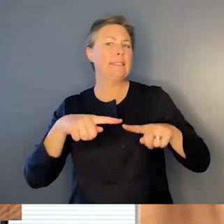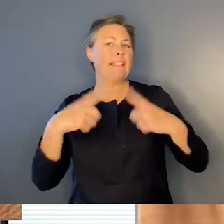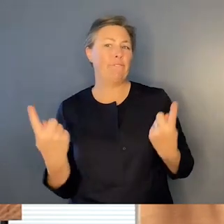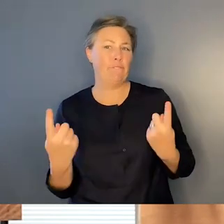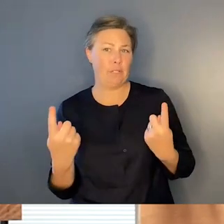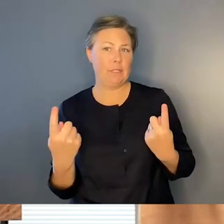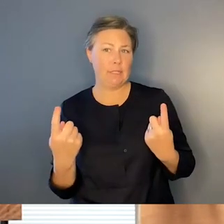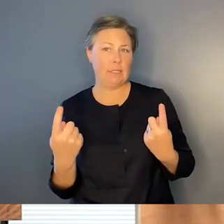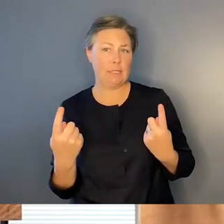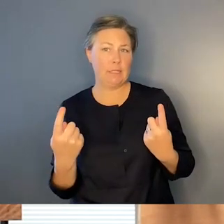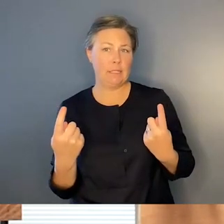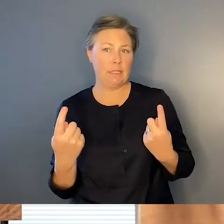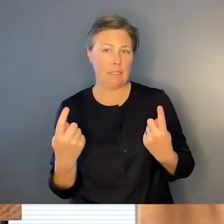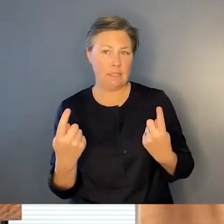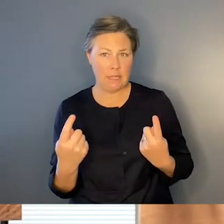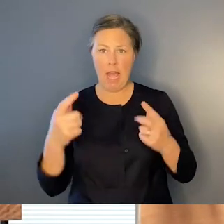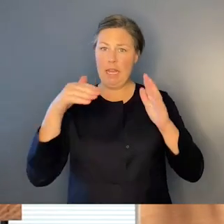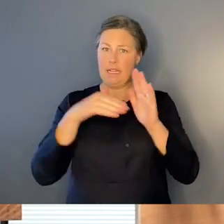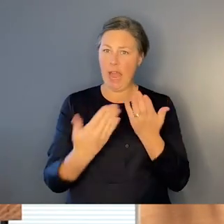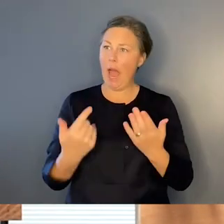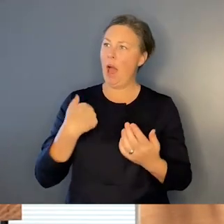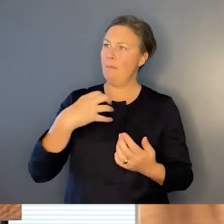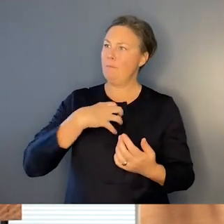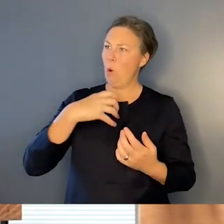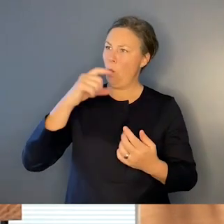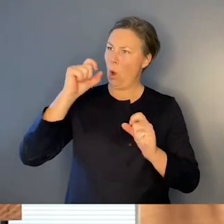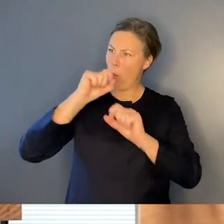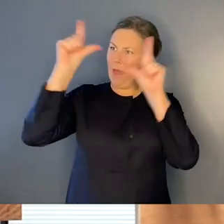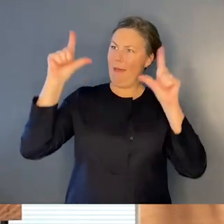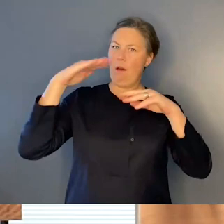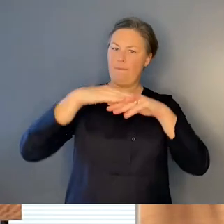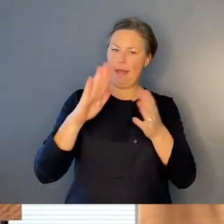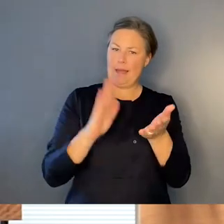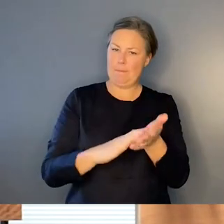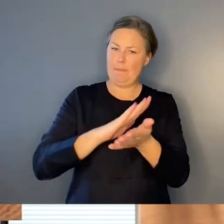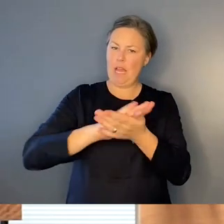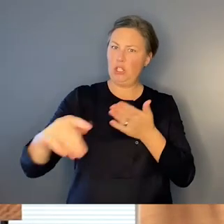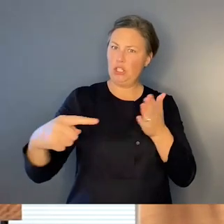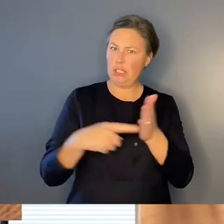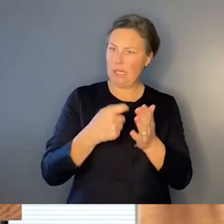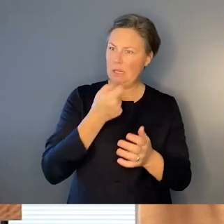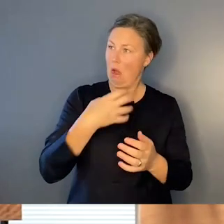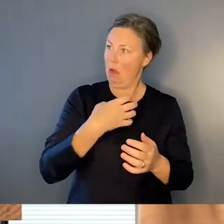the safety of menopause hormone replacement treatment and I think that's a very important conversation,